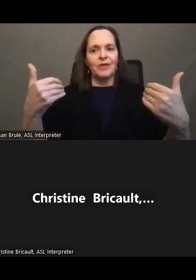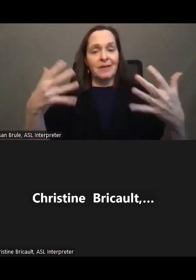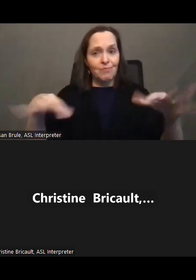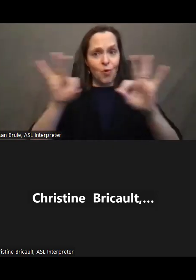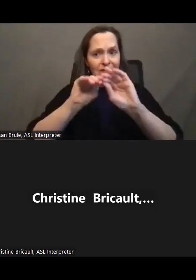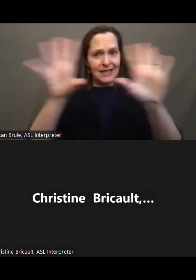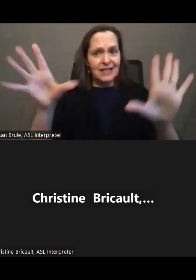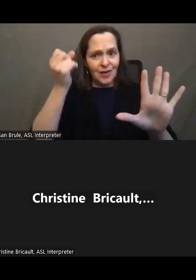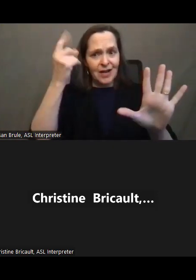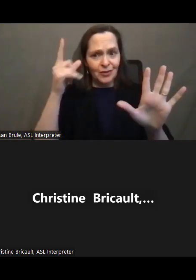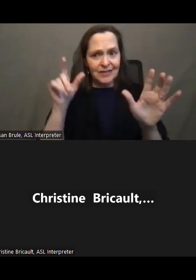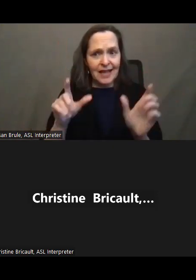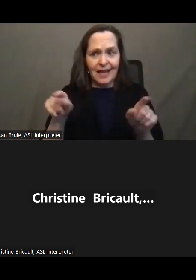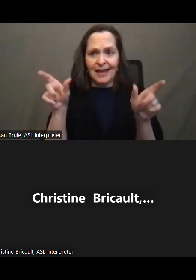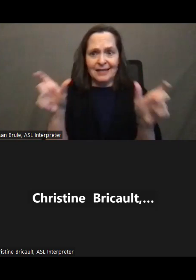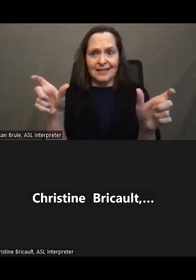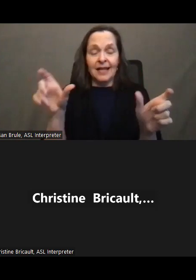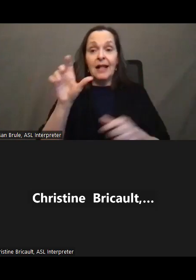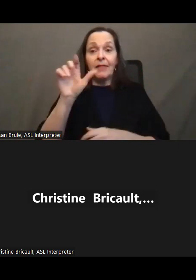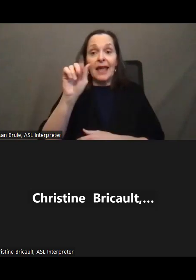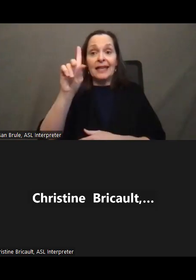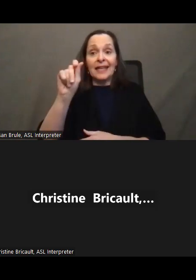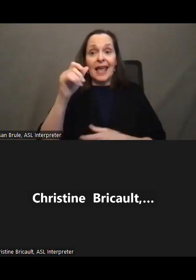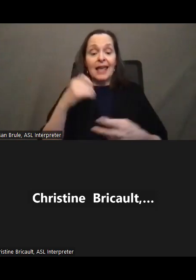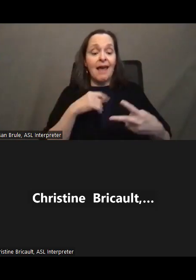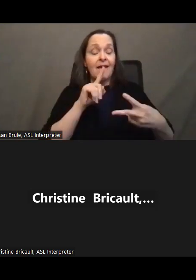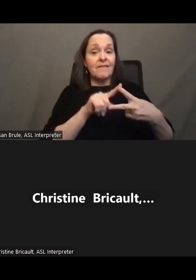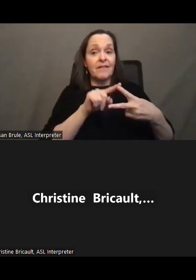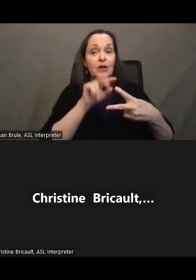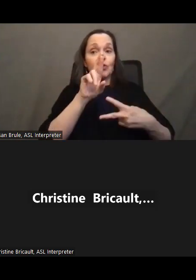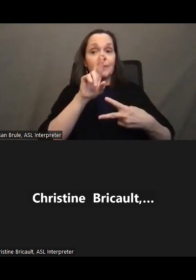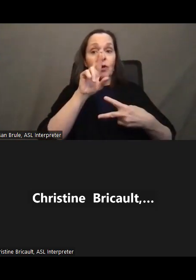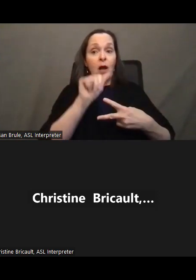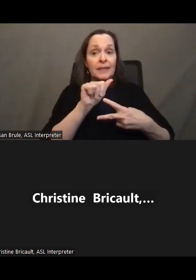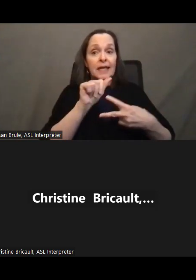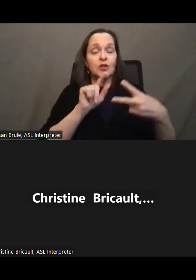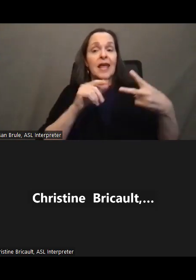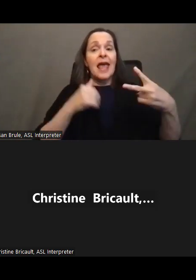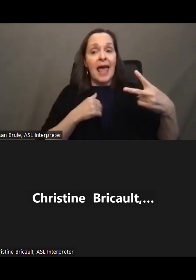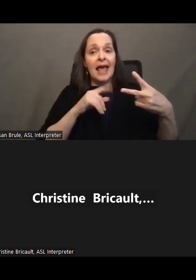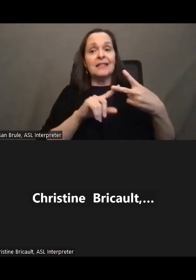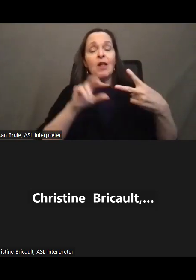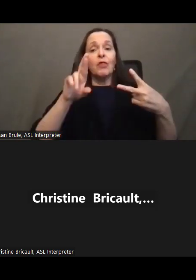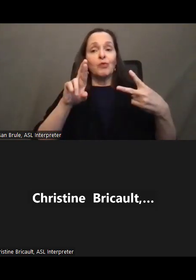section of the ADA. So, I'm going to mix them up and call them reasonable accommodations.